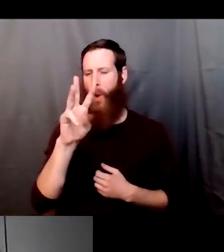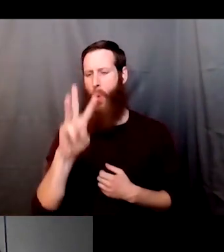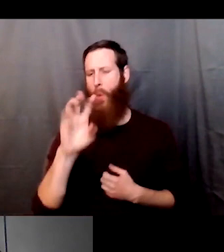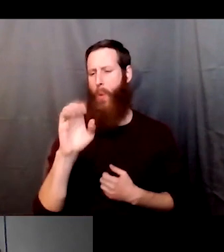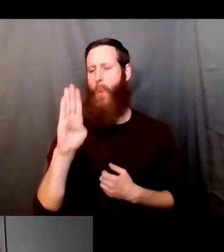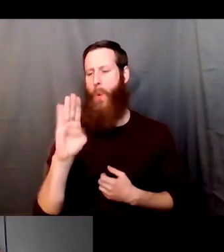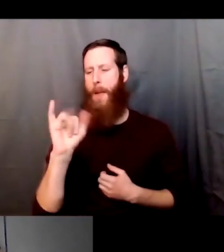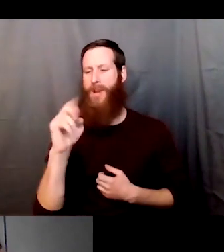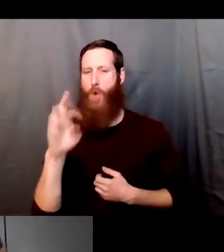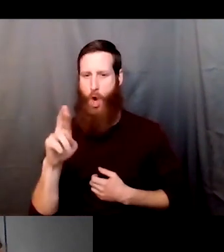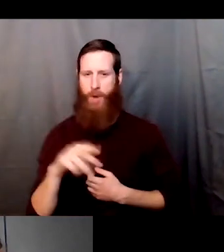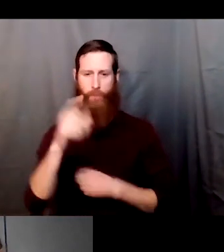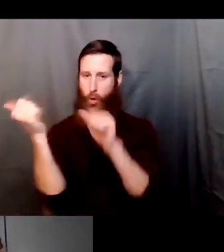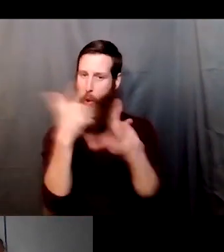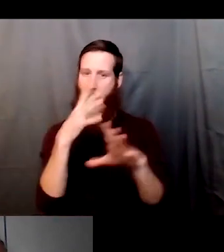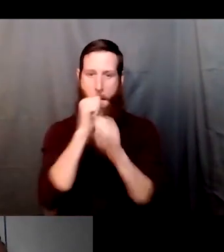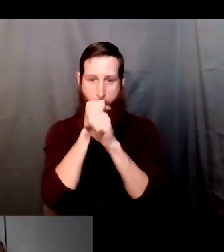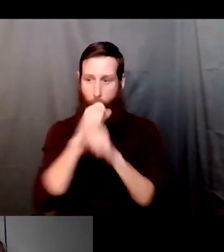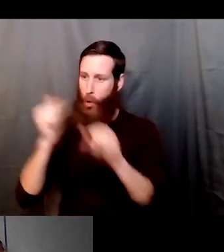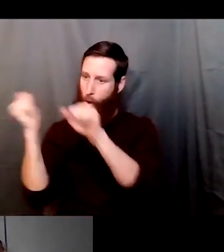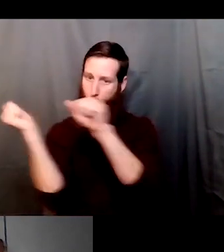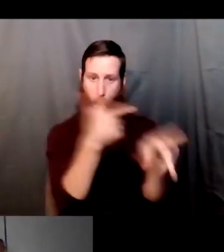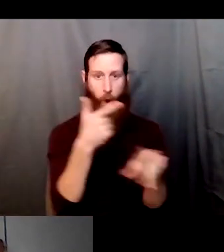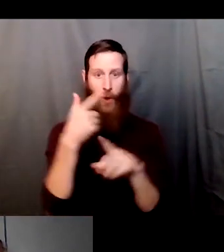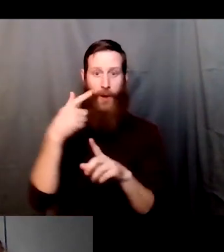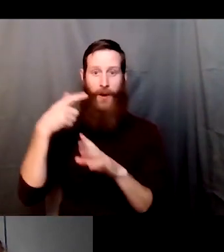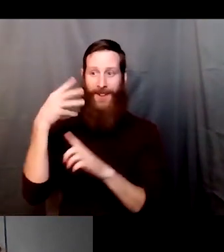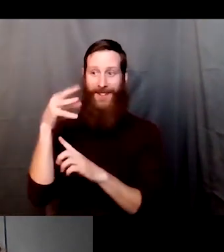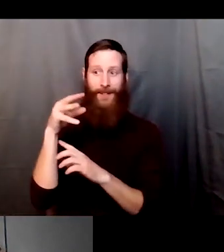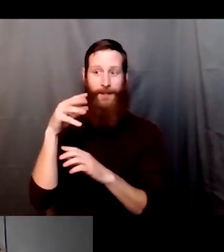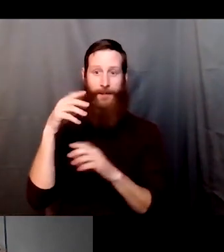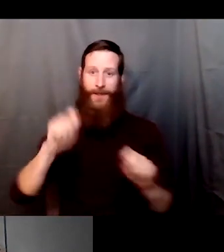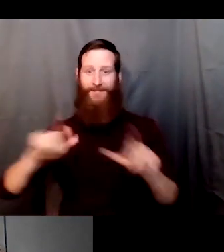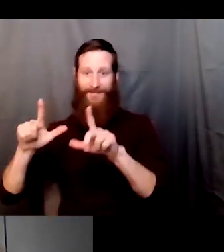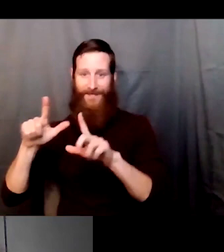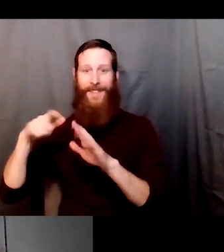So you were all muted and no video, no one's video is on except